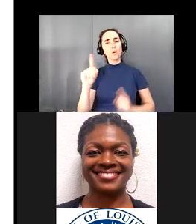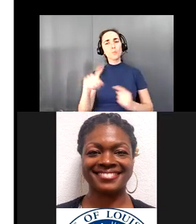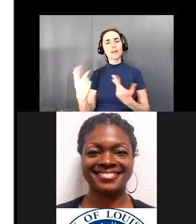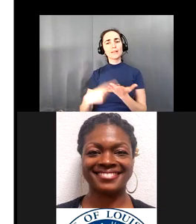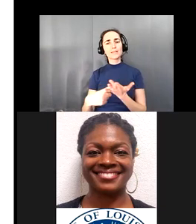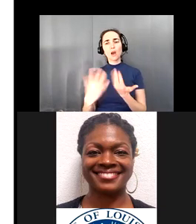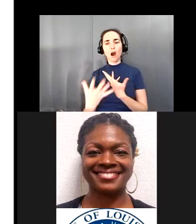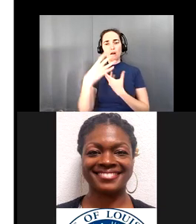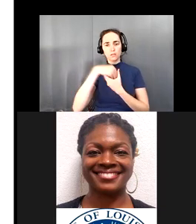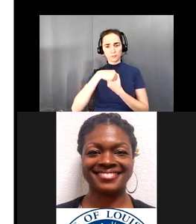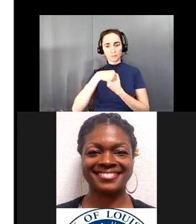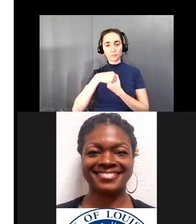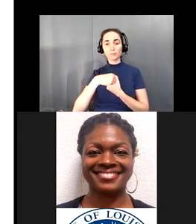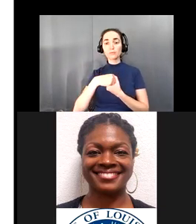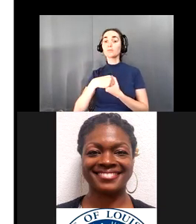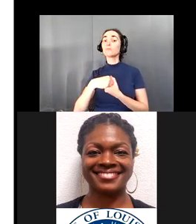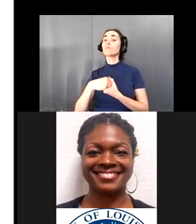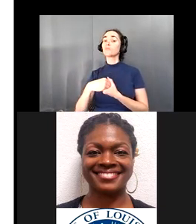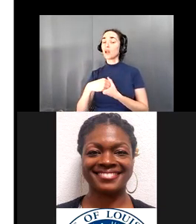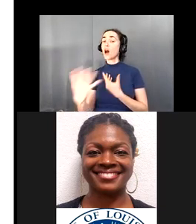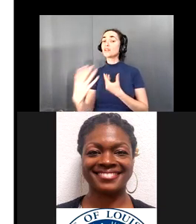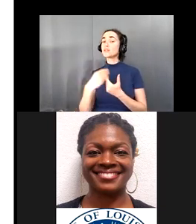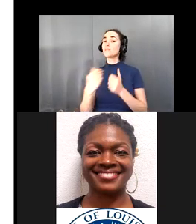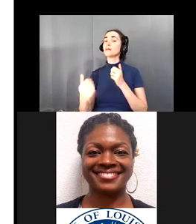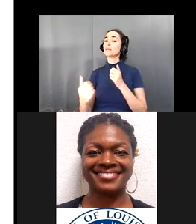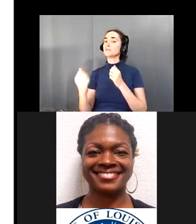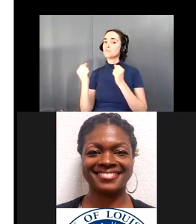16:21:40 Drowning is the leading cause of death in autism. There's.